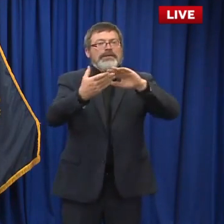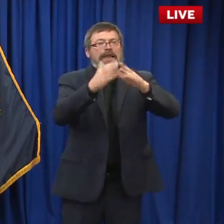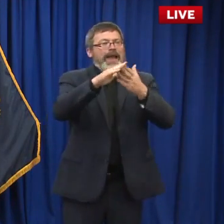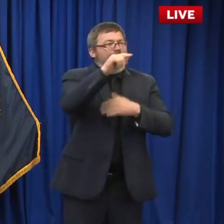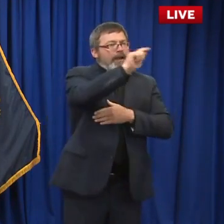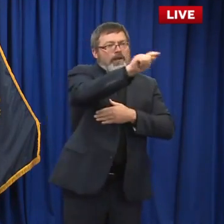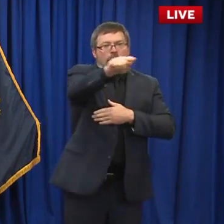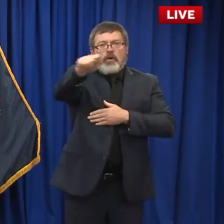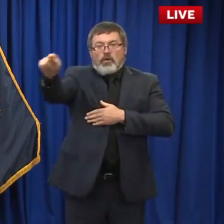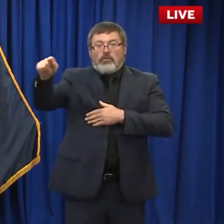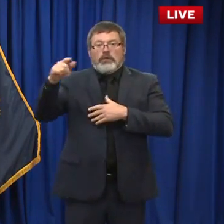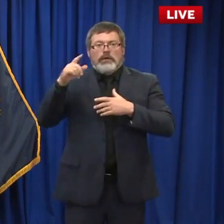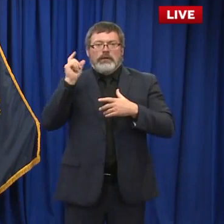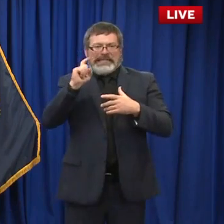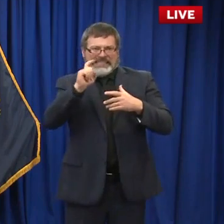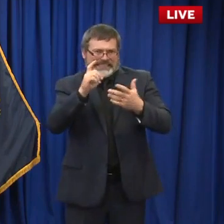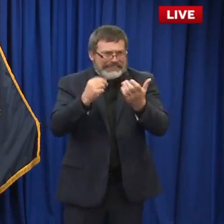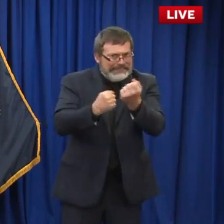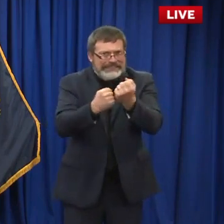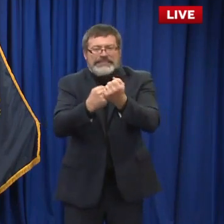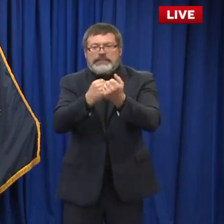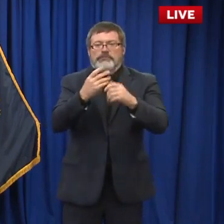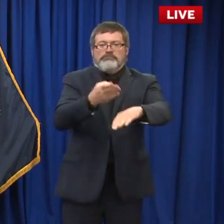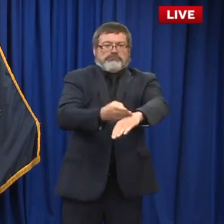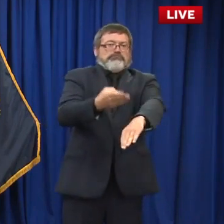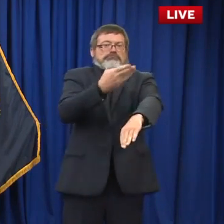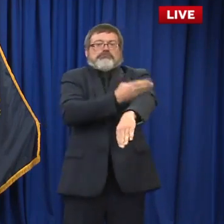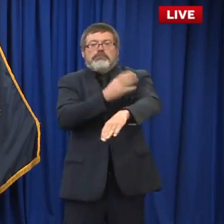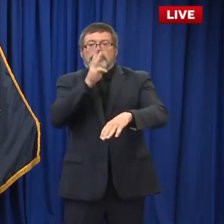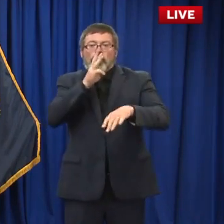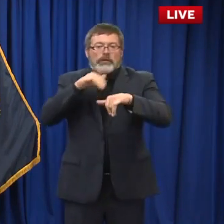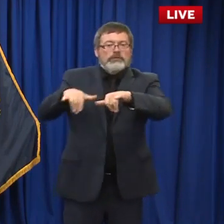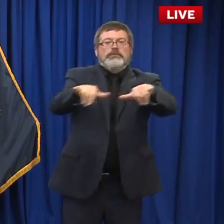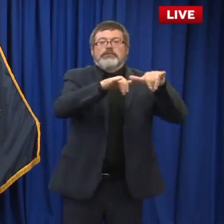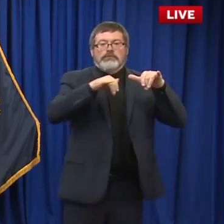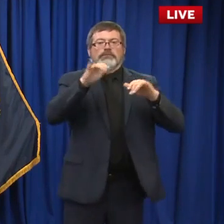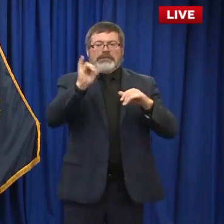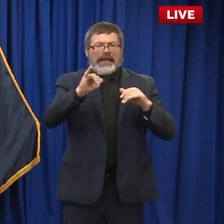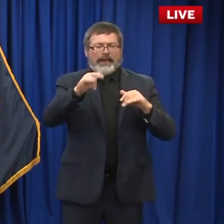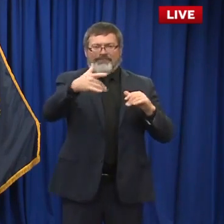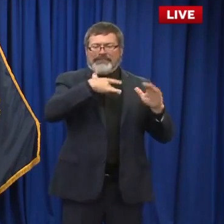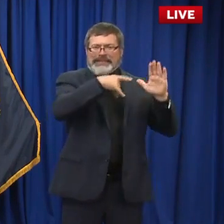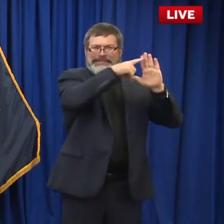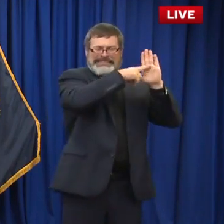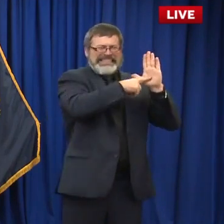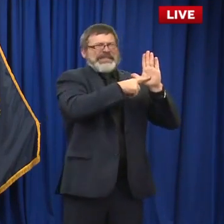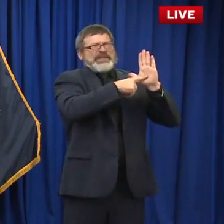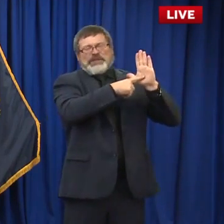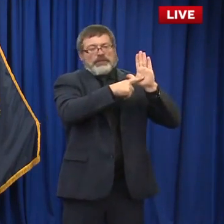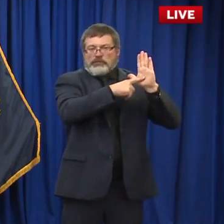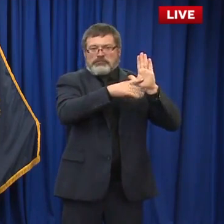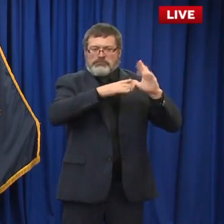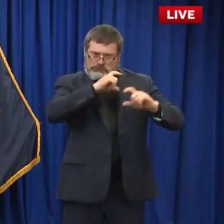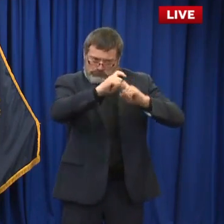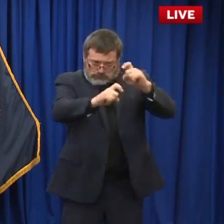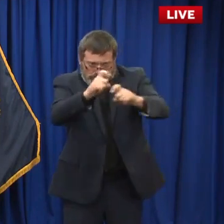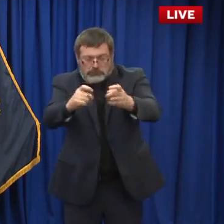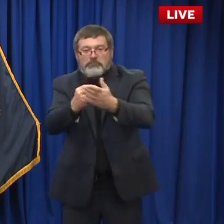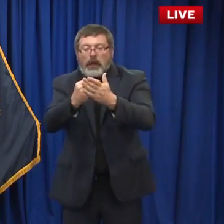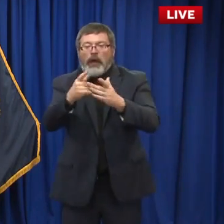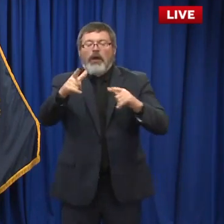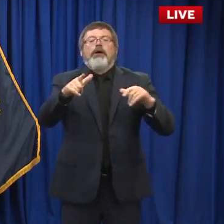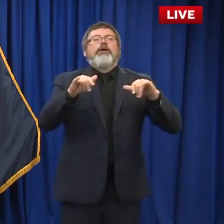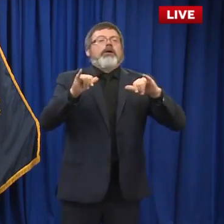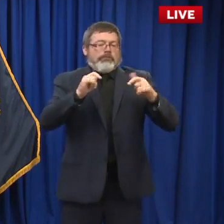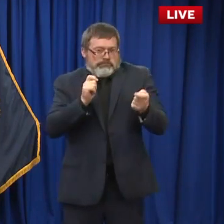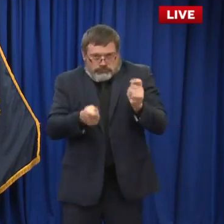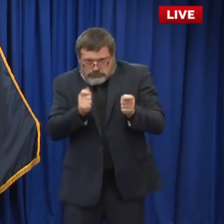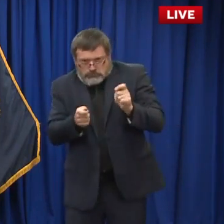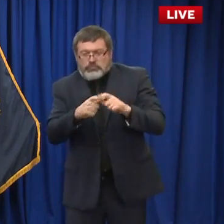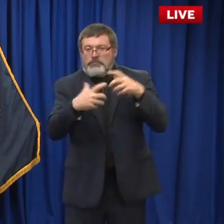AND THEIR WASTEWATER TREATMENT PLANTS THAT ARE OFTEN, IF YOU WILL, THE VICTIM OF SOME OF THESE VERY TOUGH STANDARDS, STANDARDS ARE VERY IMPORTANT, BUT IT DOES REQUIRE A LOT OF